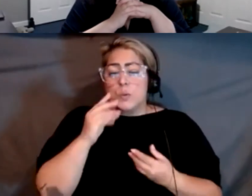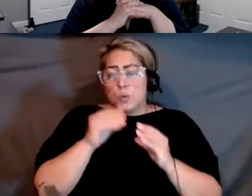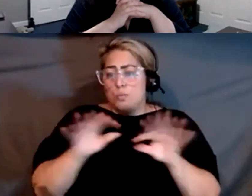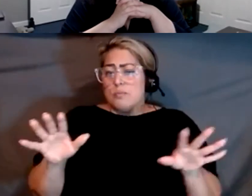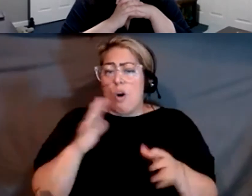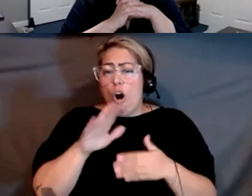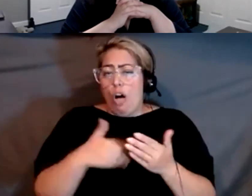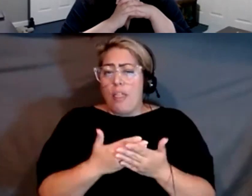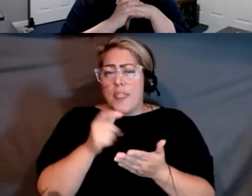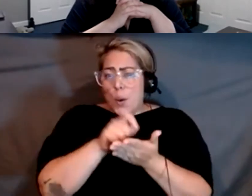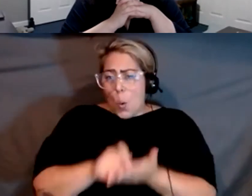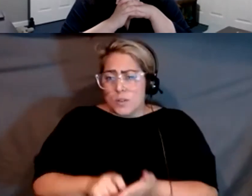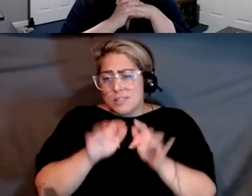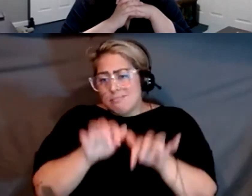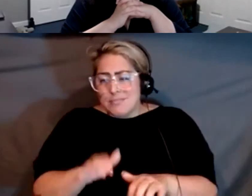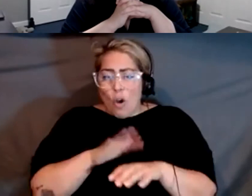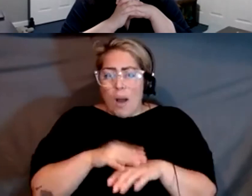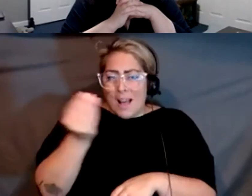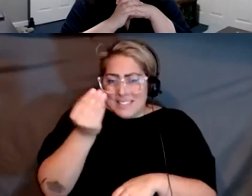thank you everyone for joining today.